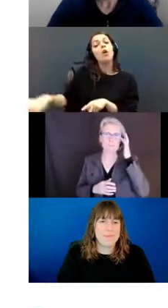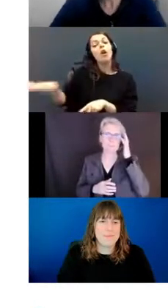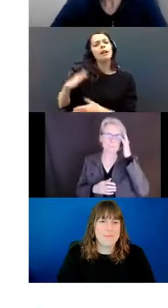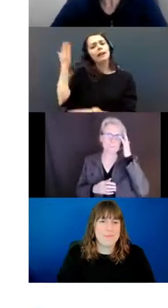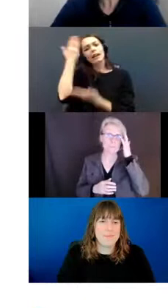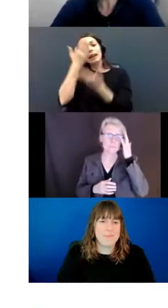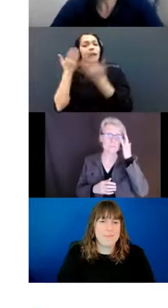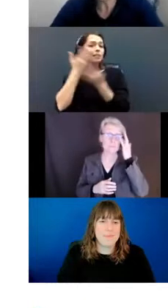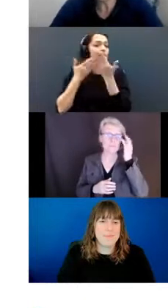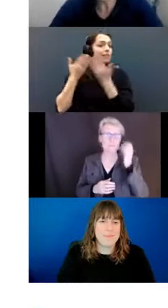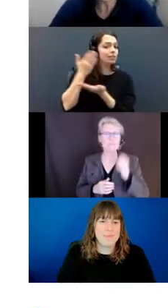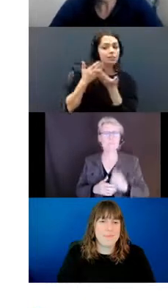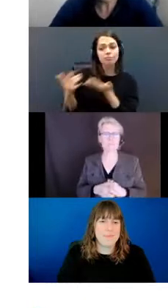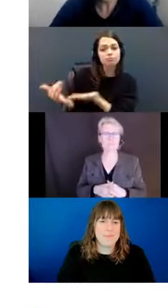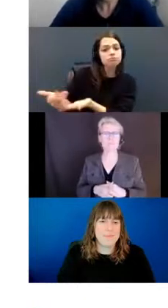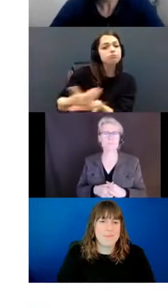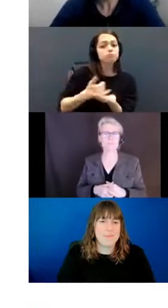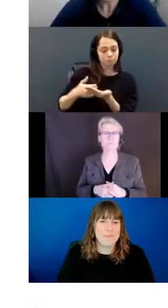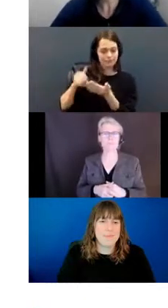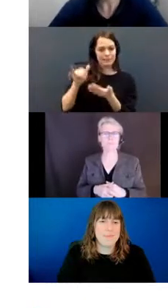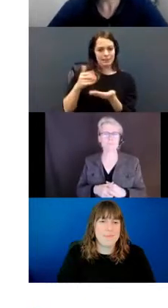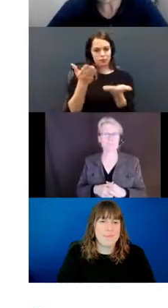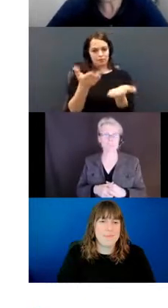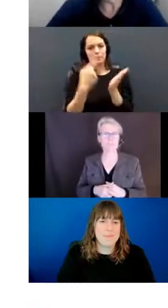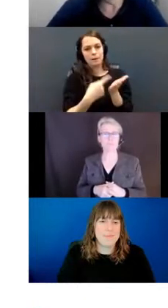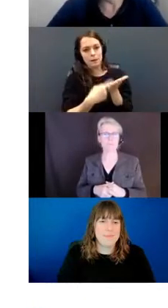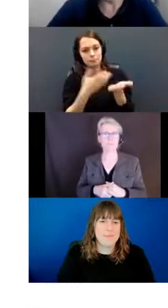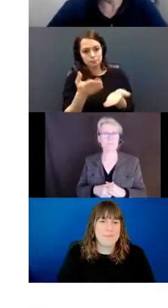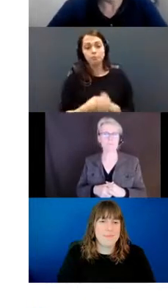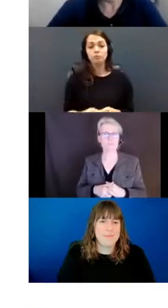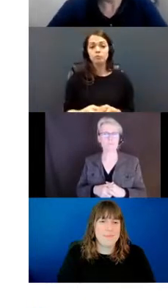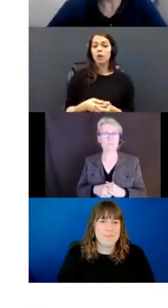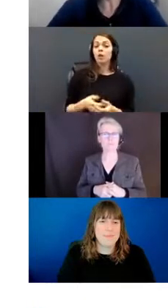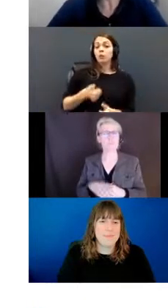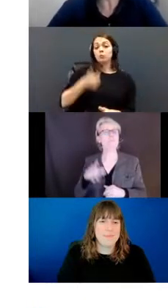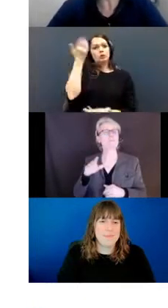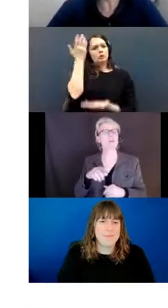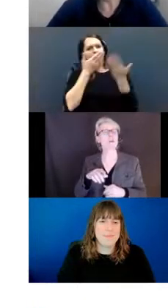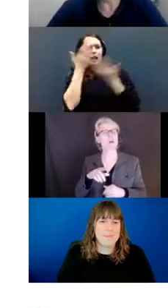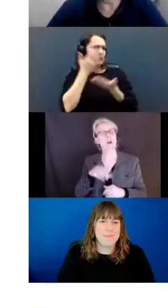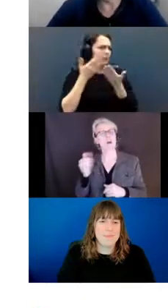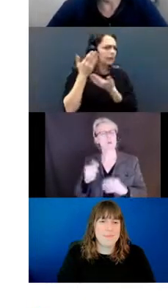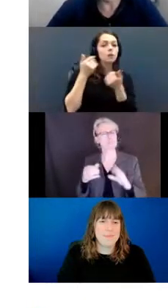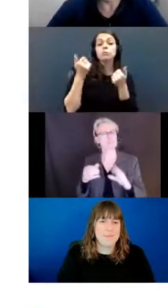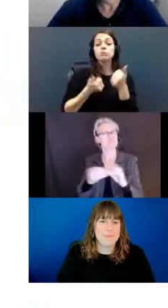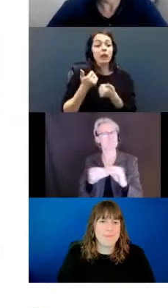the most important concern was the length of time it would take to get a benefit going so that's